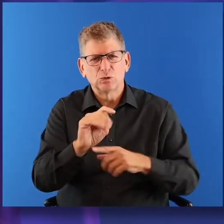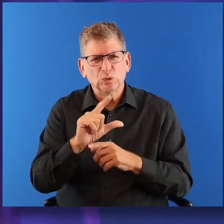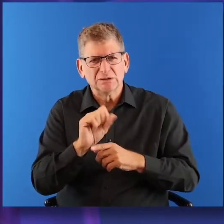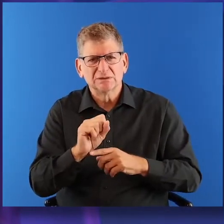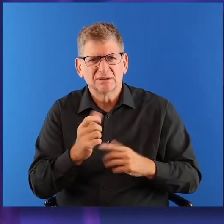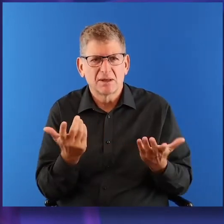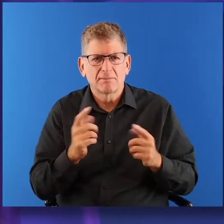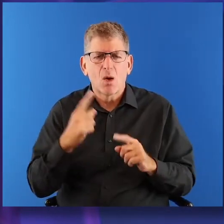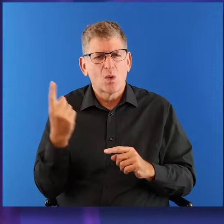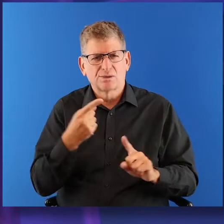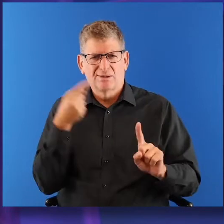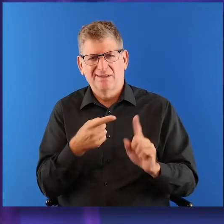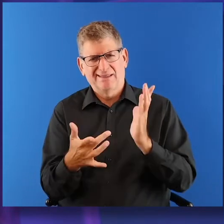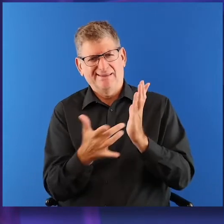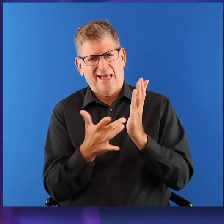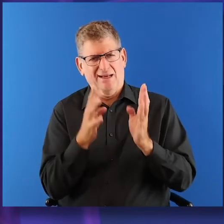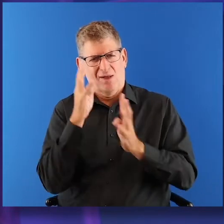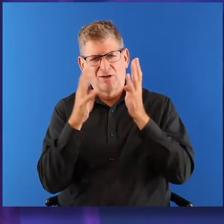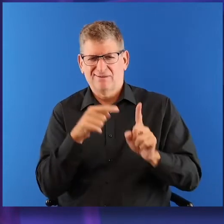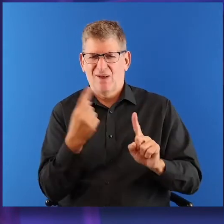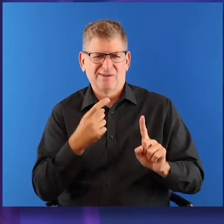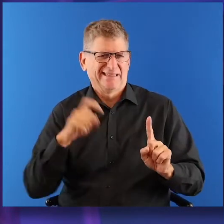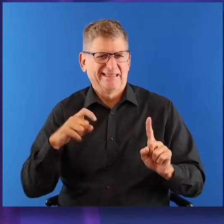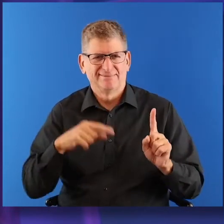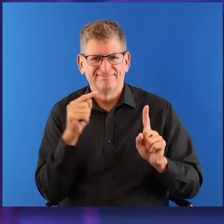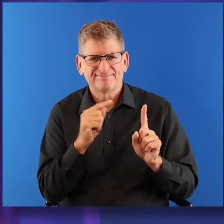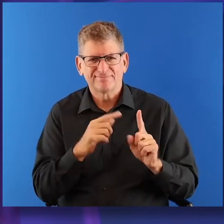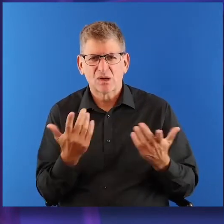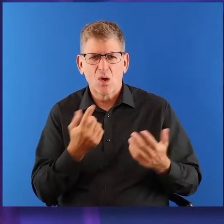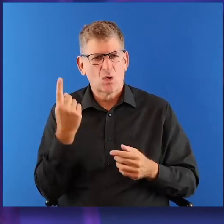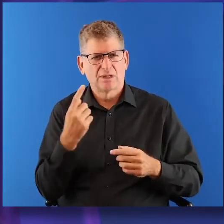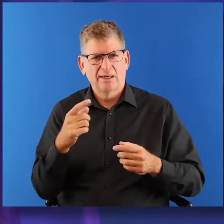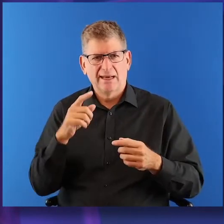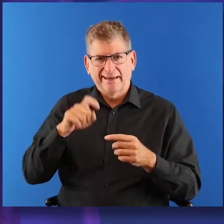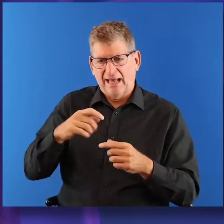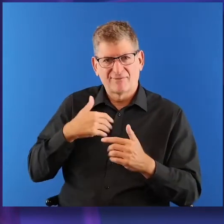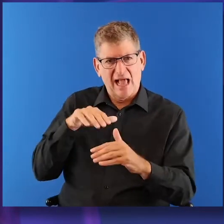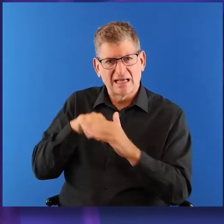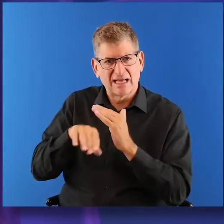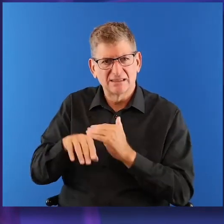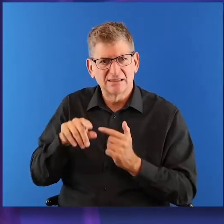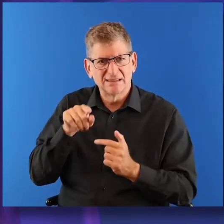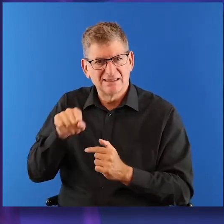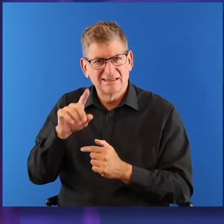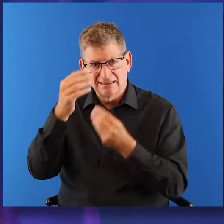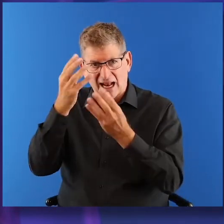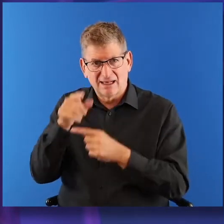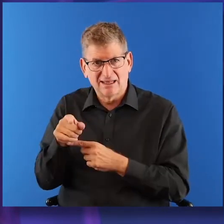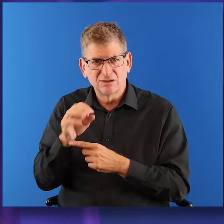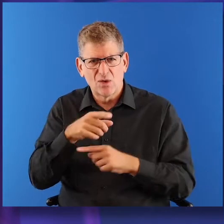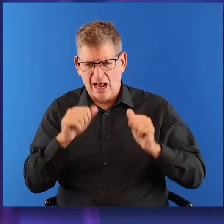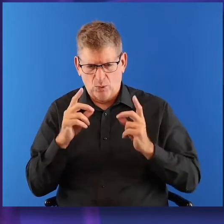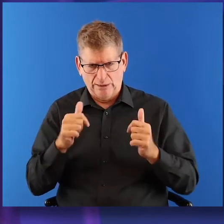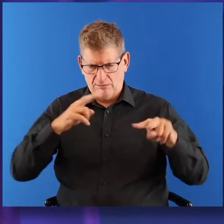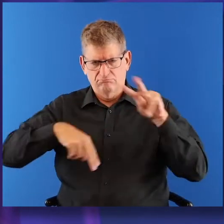Always requires having access to the data so that you can really quickly assimilate information about the folks you're aiming to serve. I think that that's what we're going to